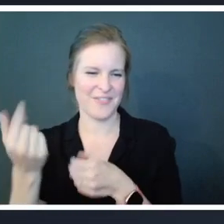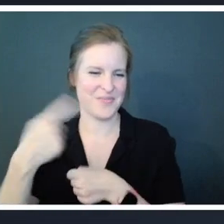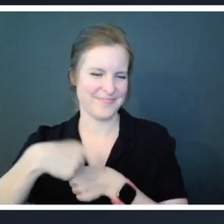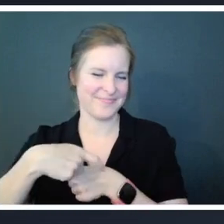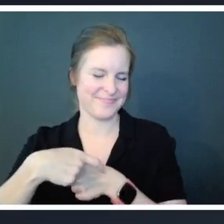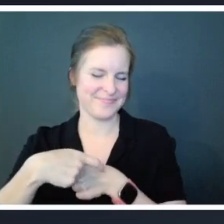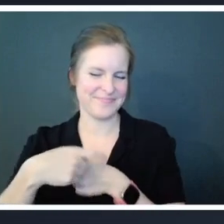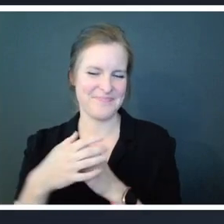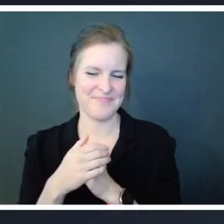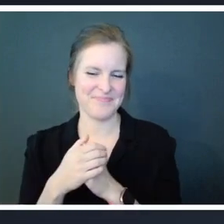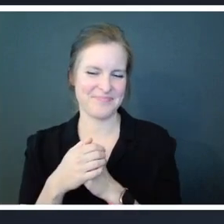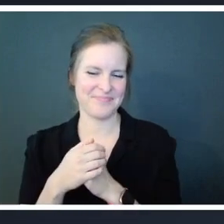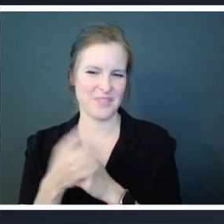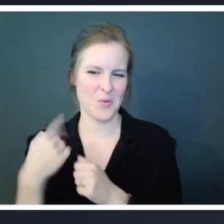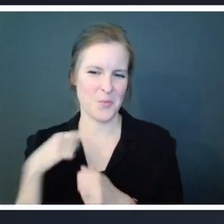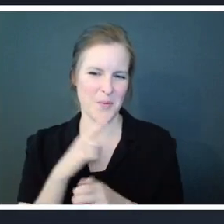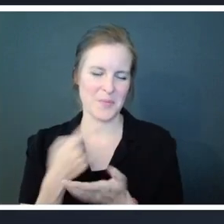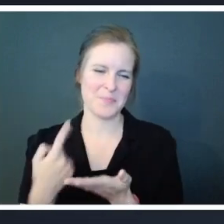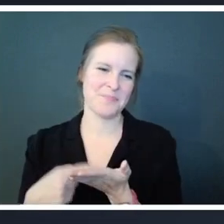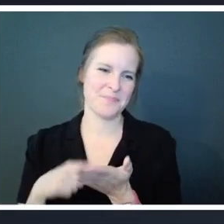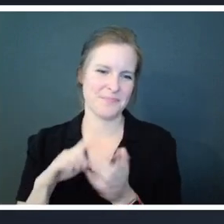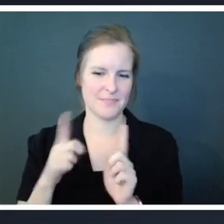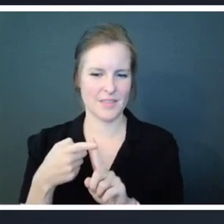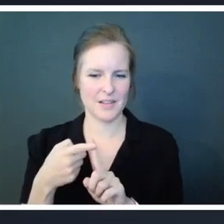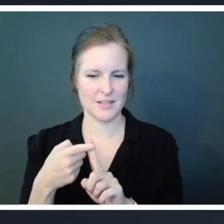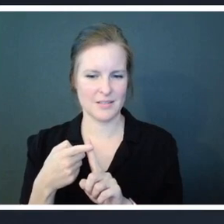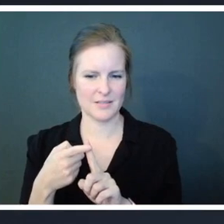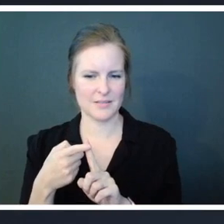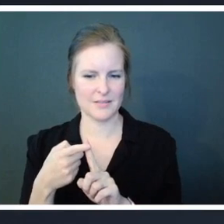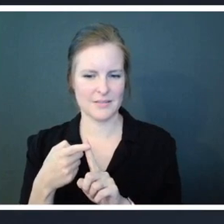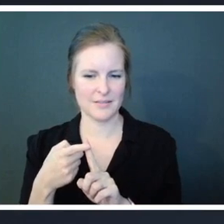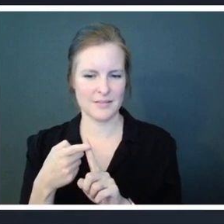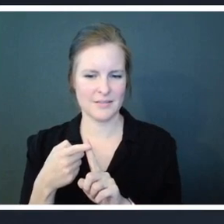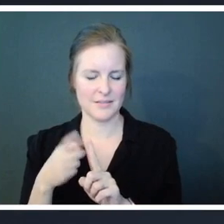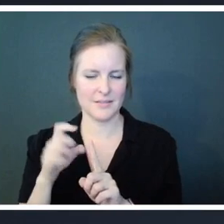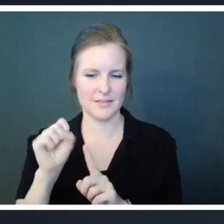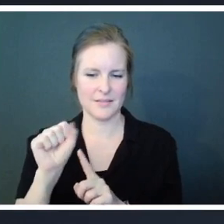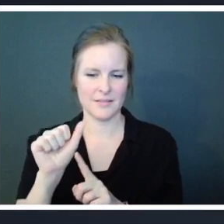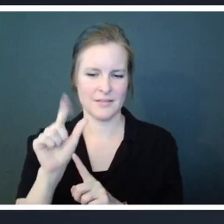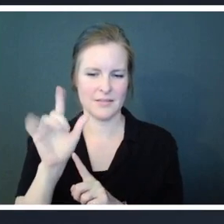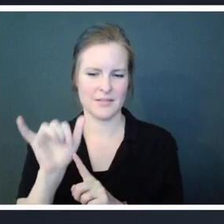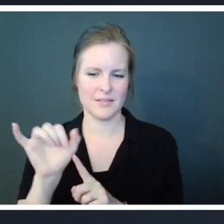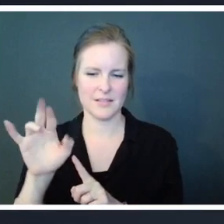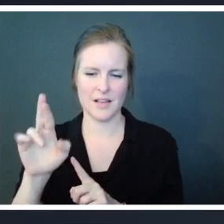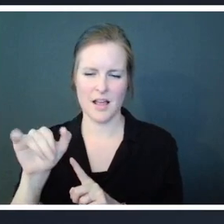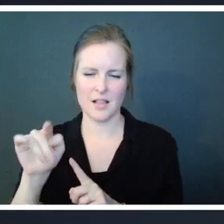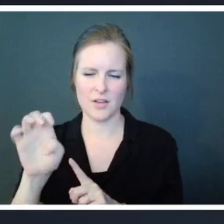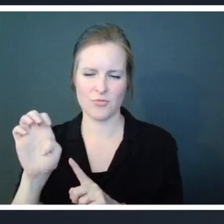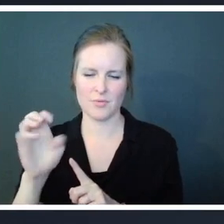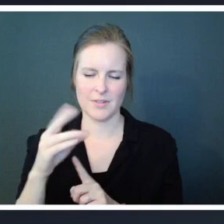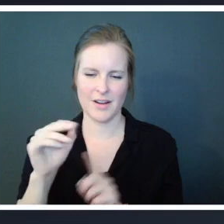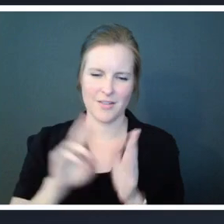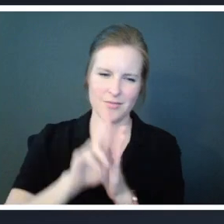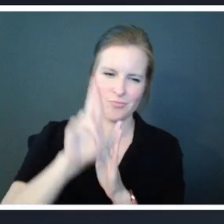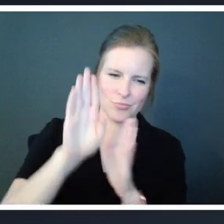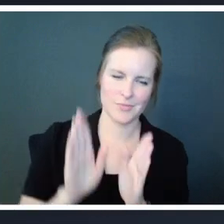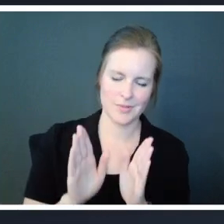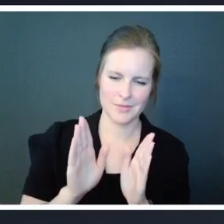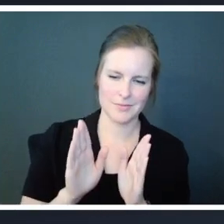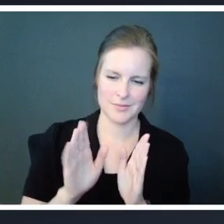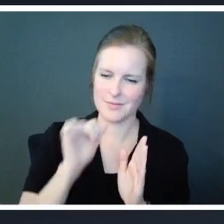talking about Sally Ride and astronauts. So, it was not really about environment per se, but we